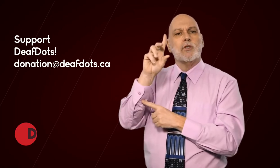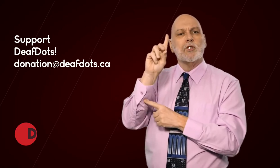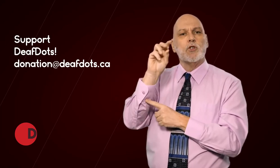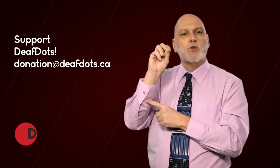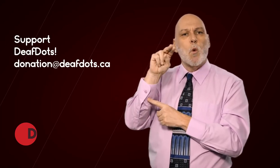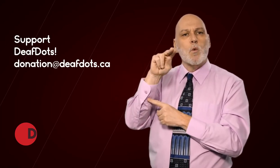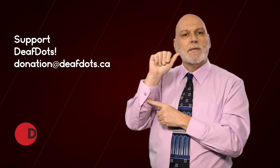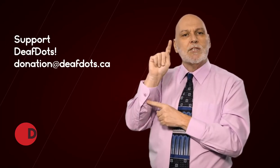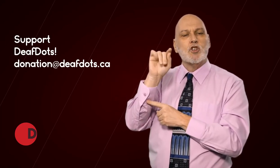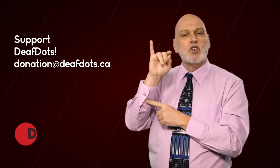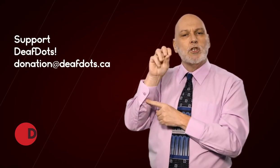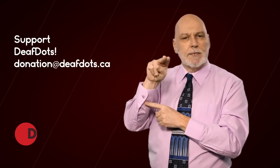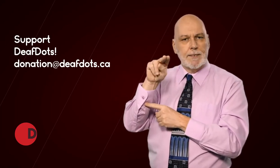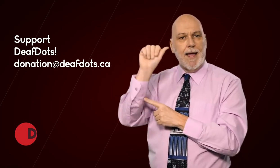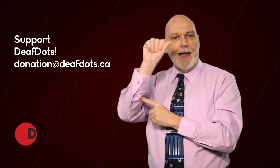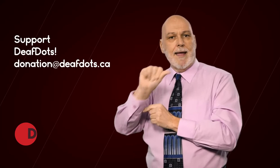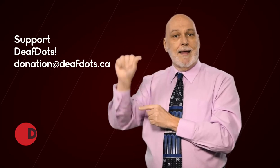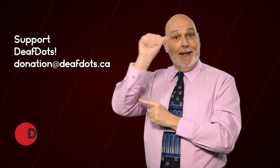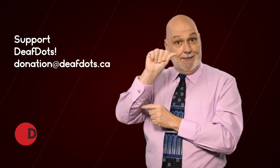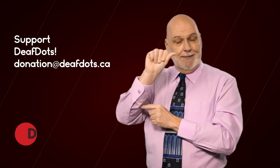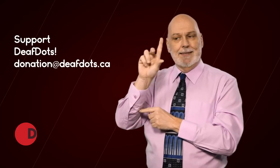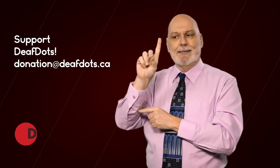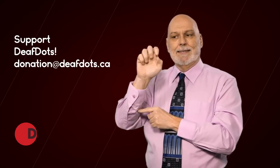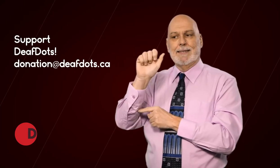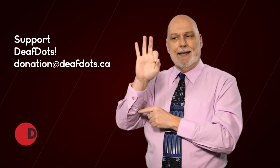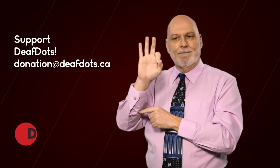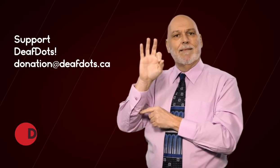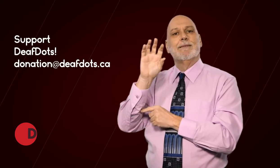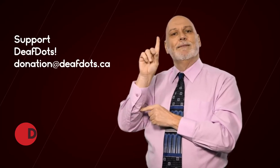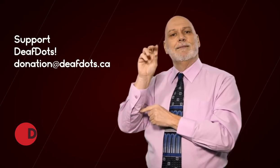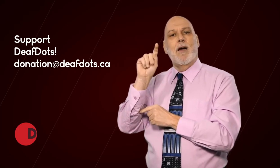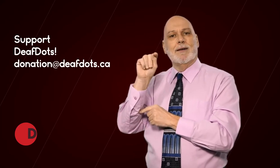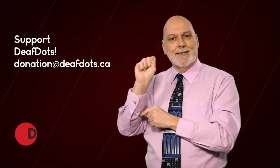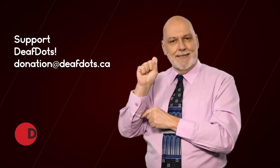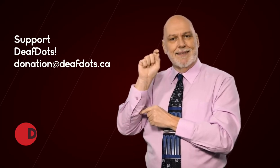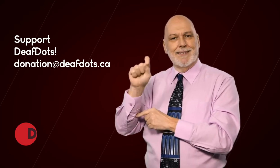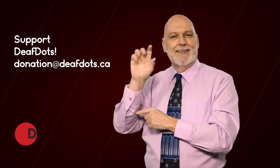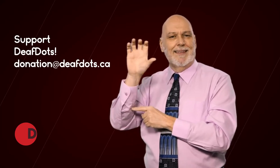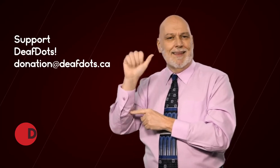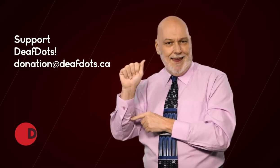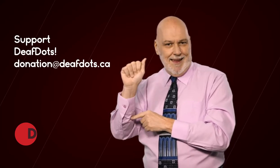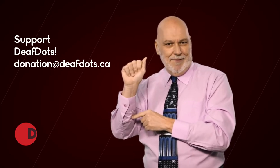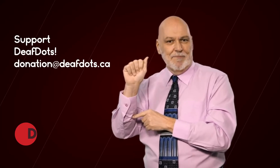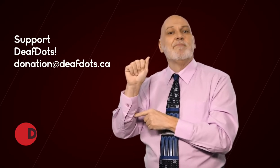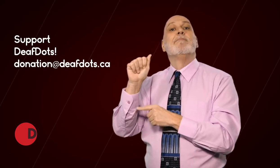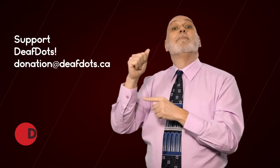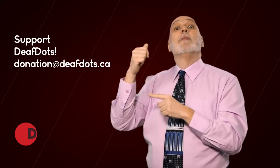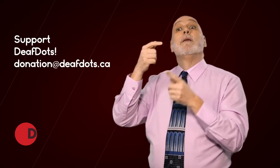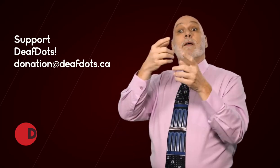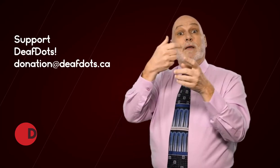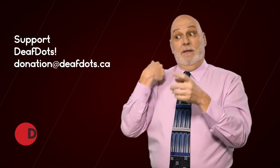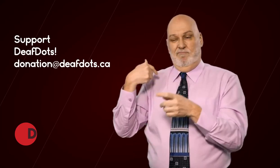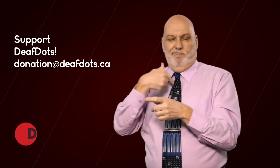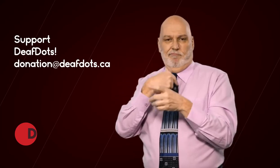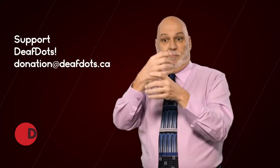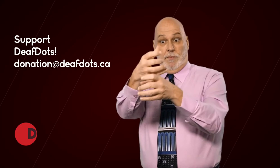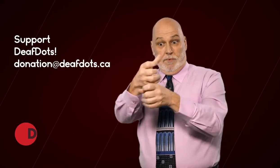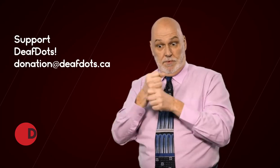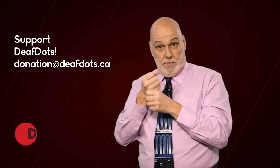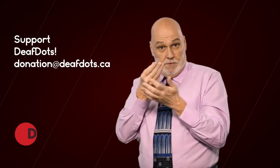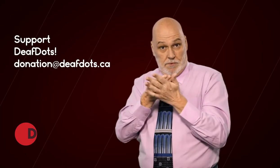or bank account at PayPal - donation@deafdots.ca